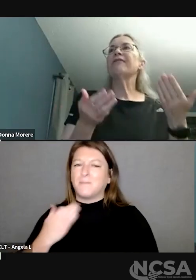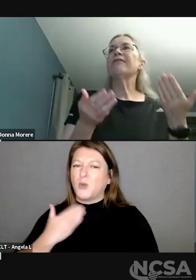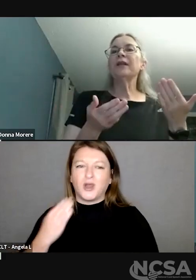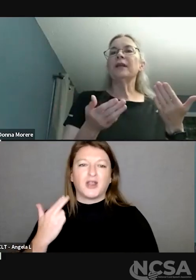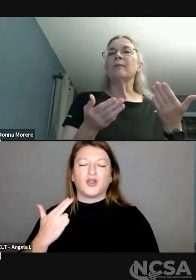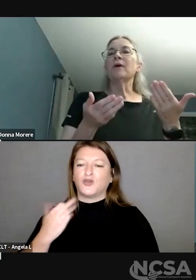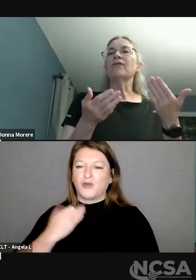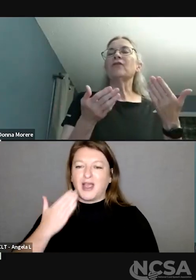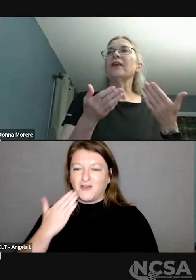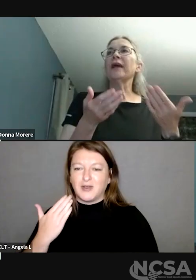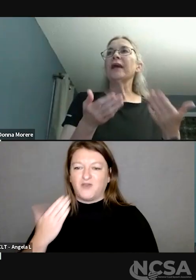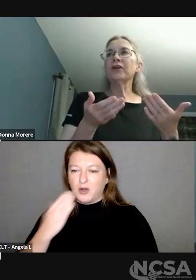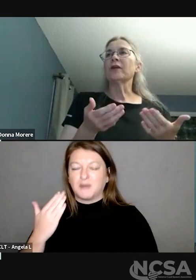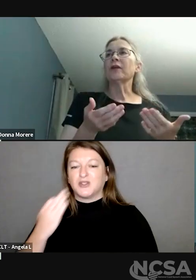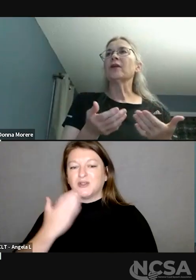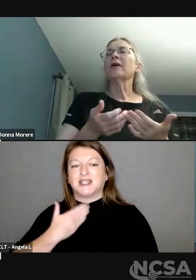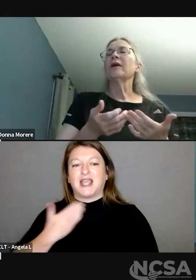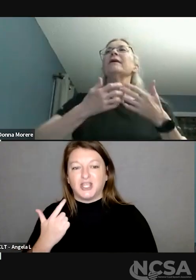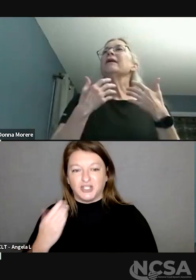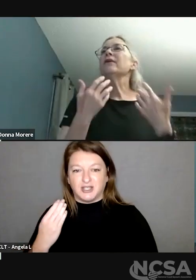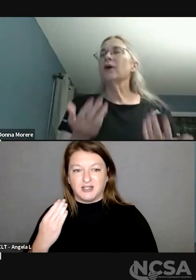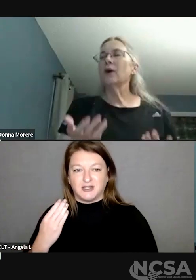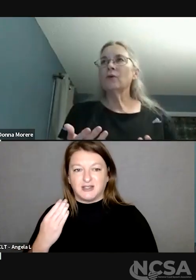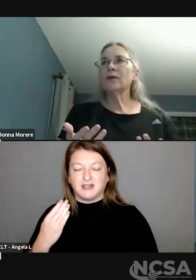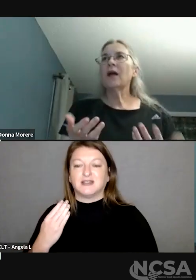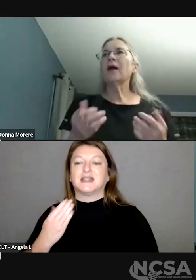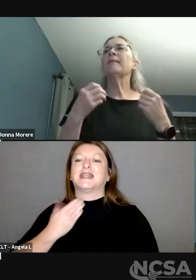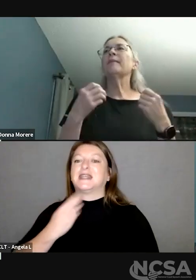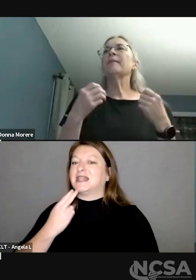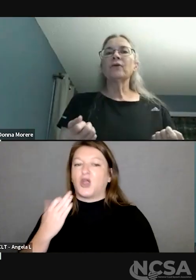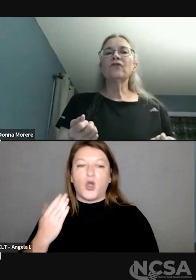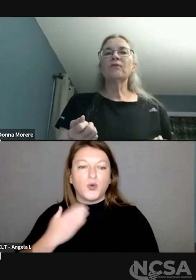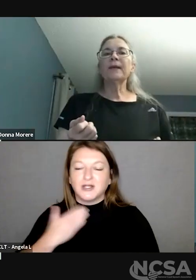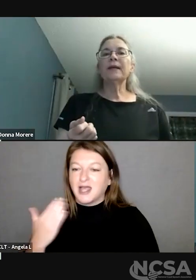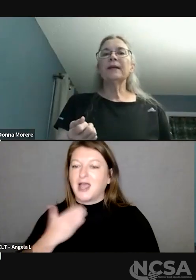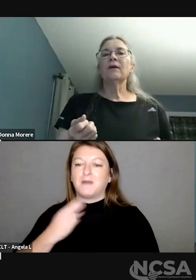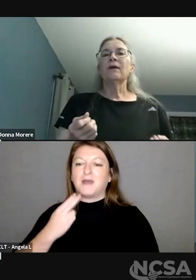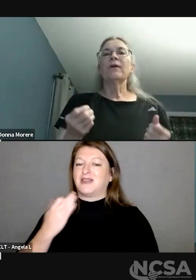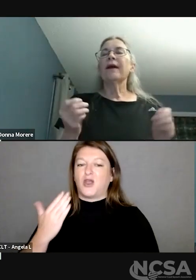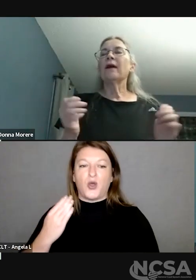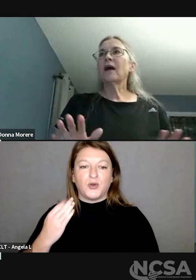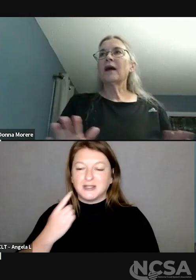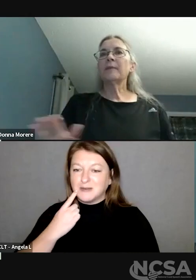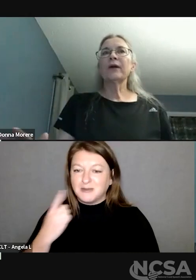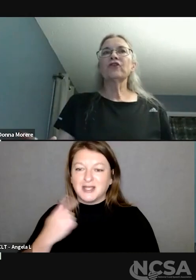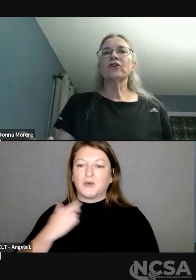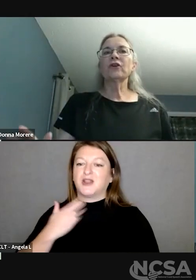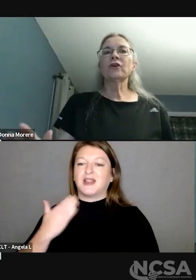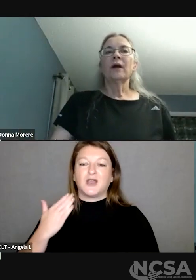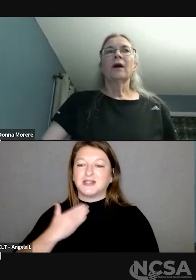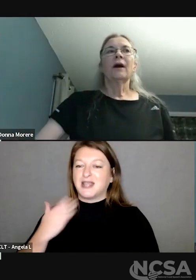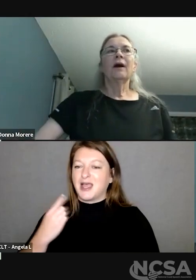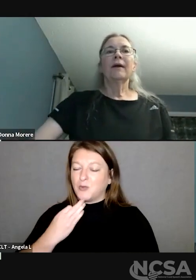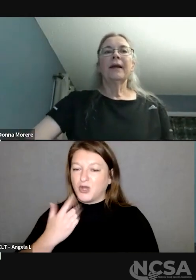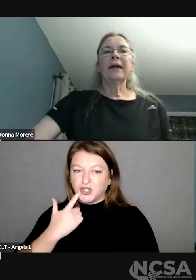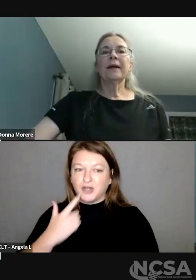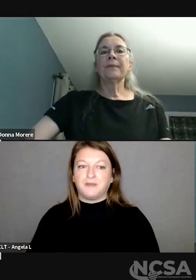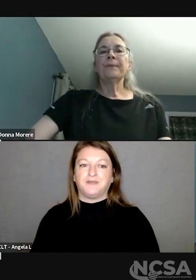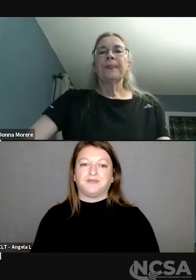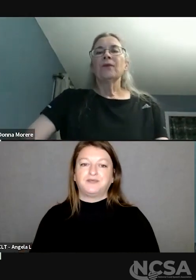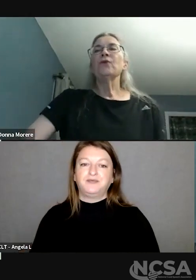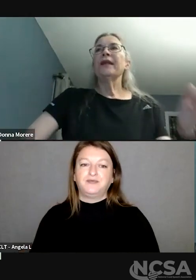phoneme association in their own time at their own speed without time pressure.